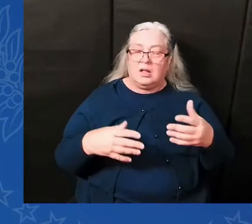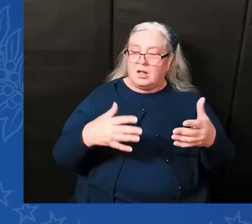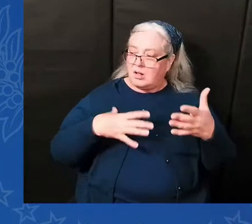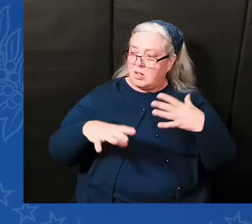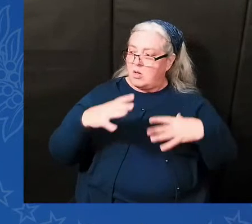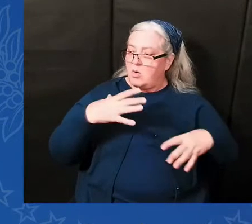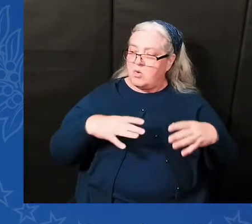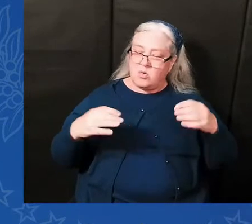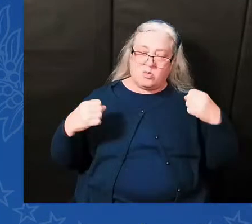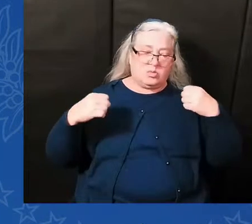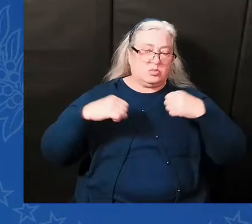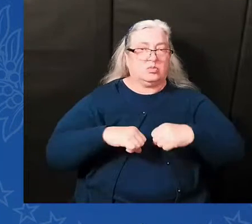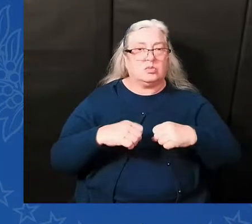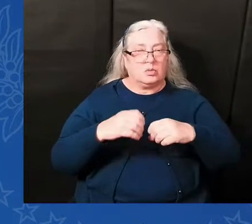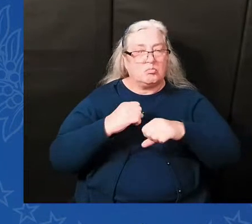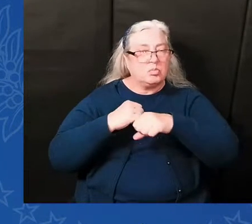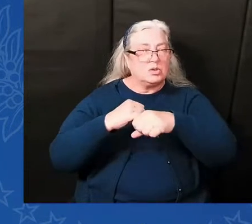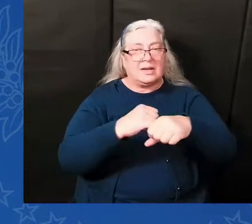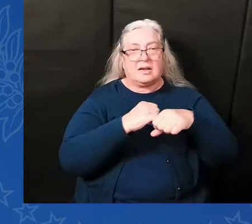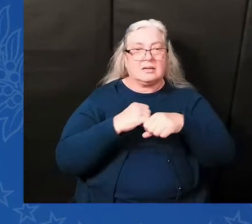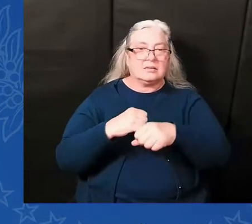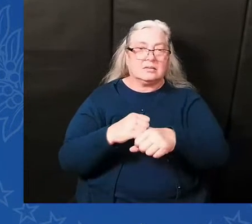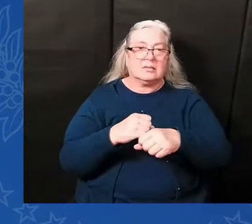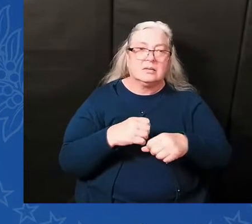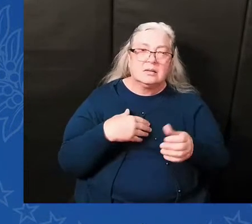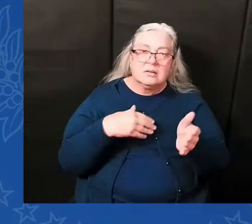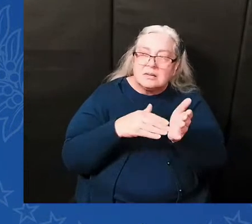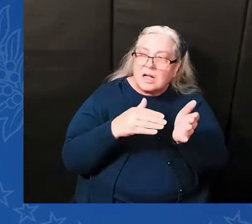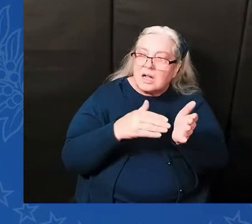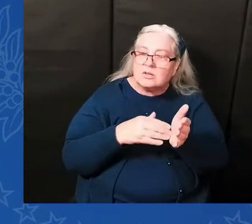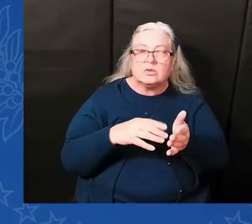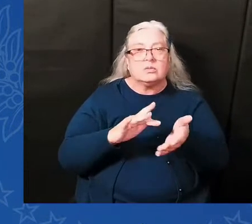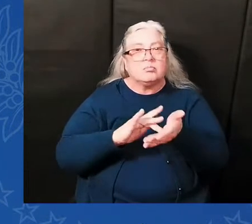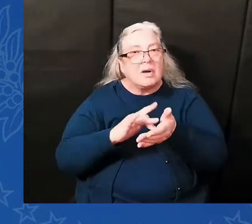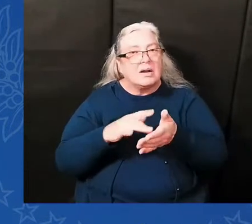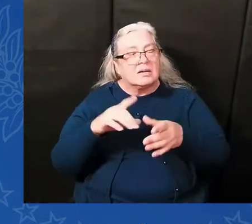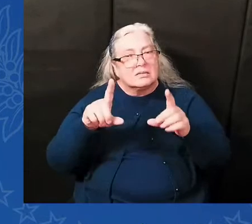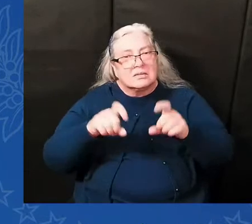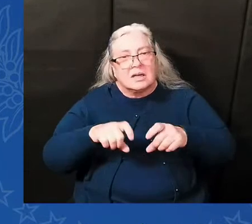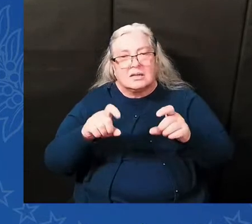Look -- and to put almost 1,200 more firefighters in the field.